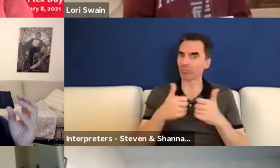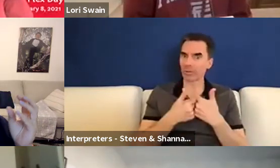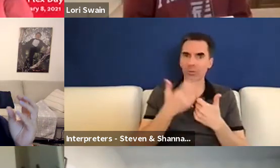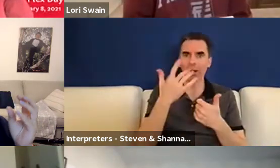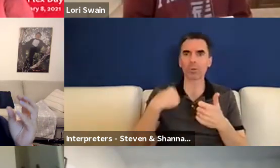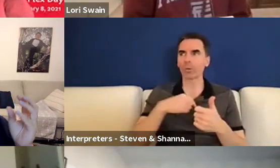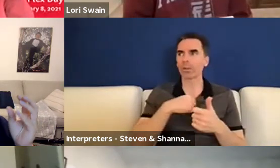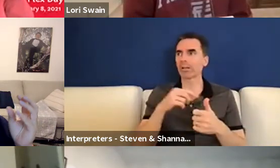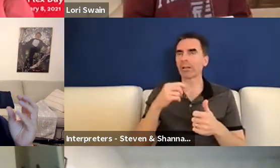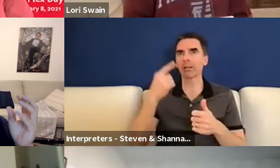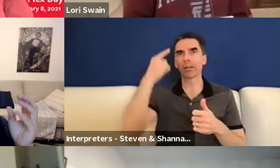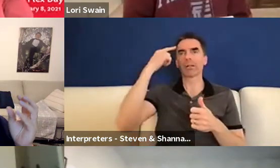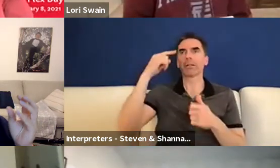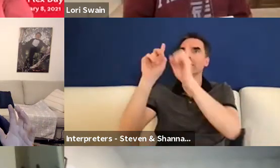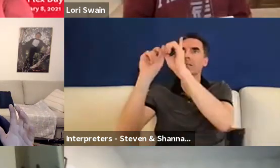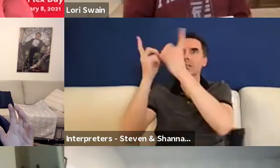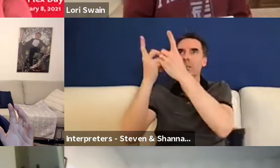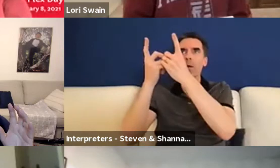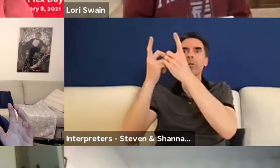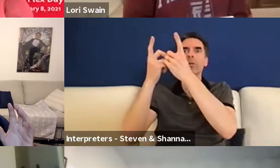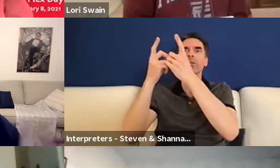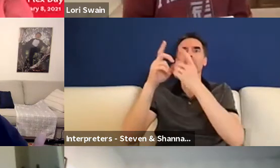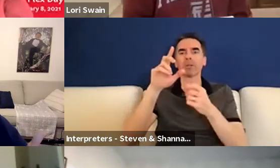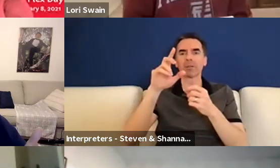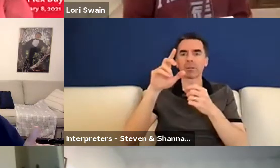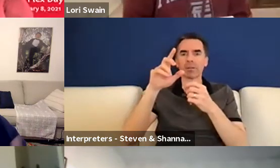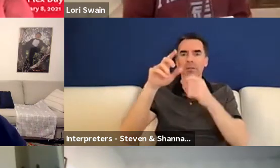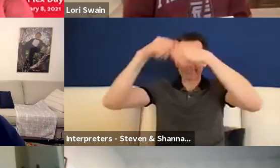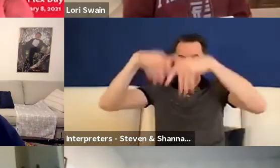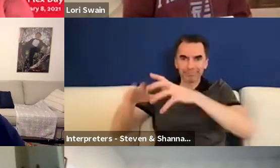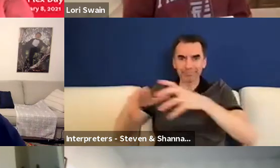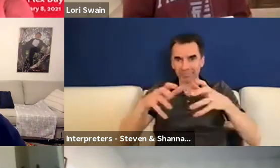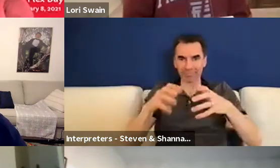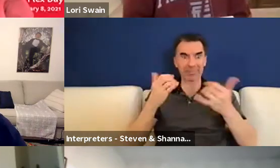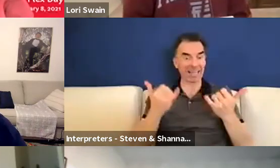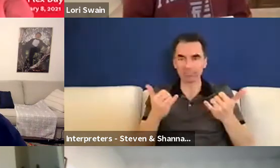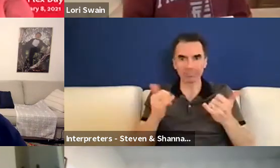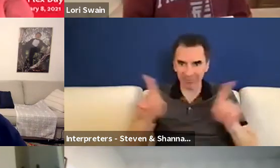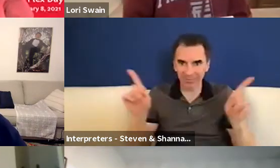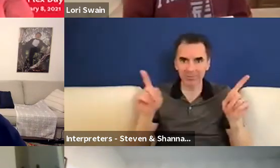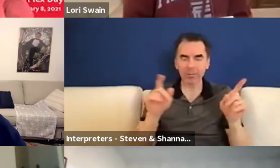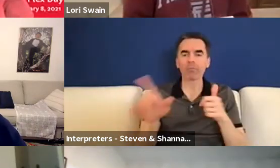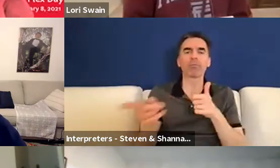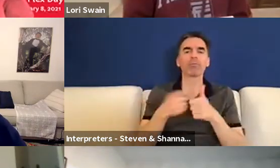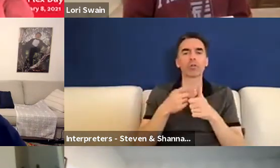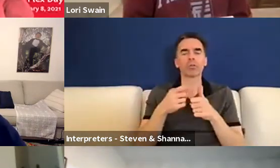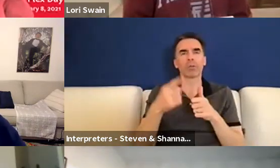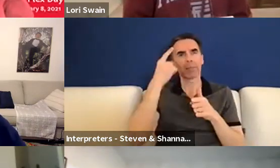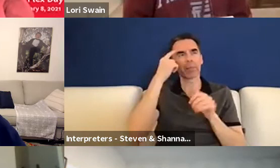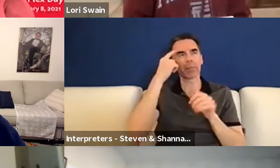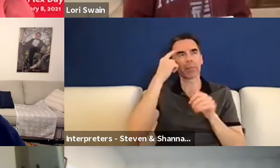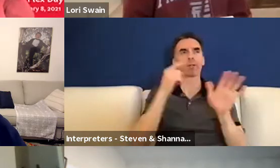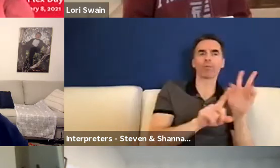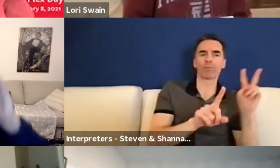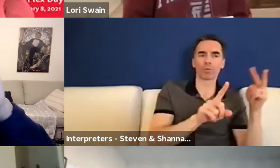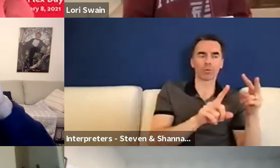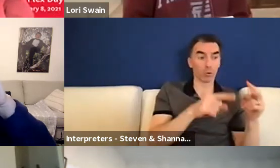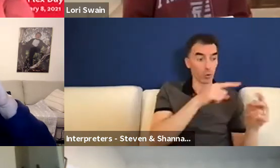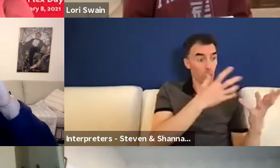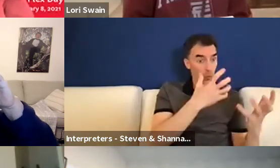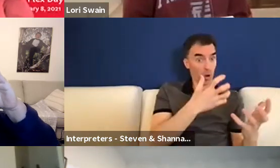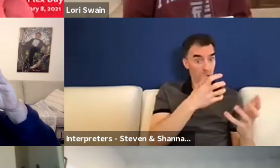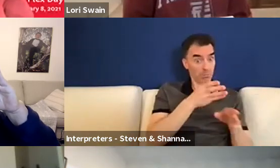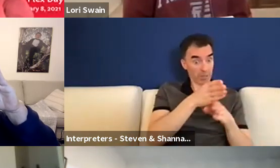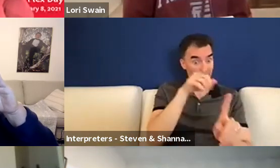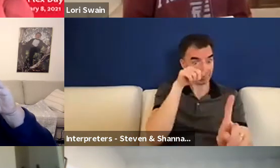divisions. And you can't do that. So step one is to just map out from a student, I want to major in this, and then just start building a